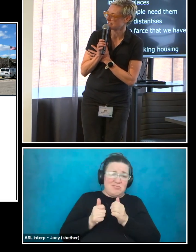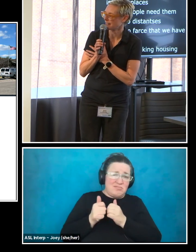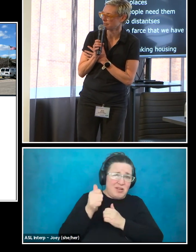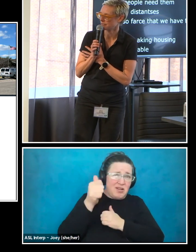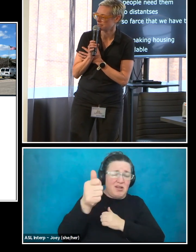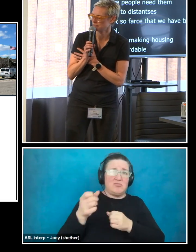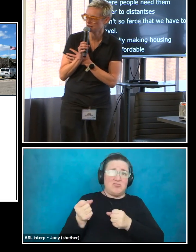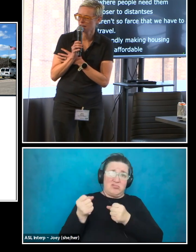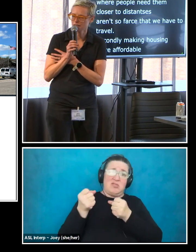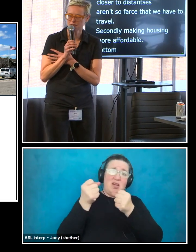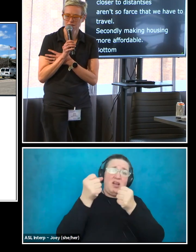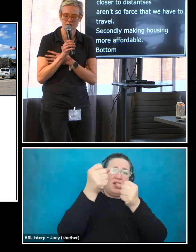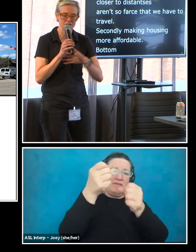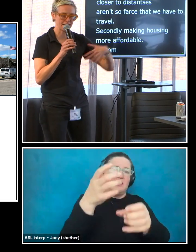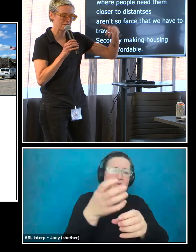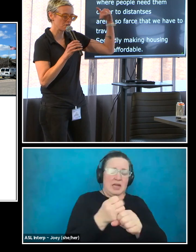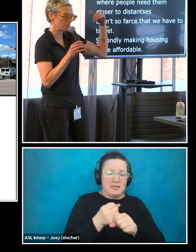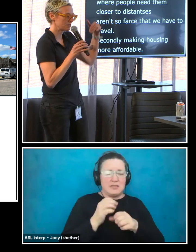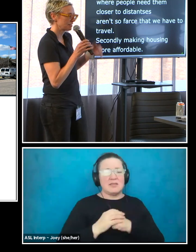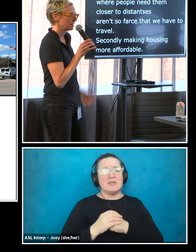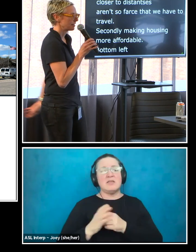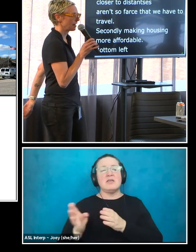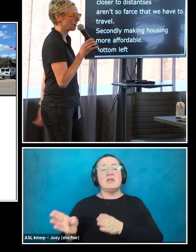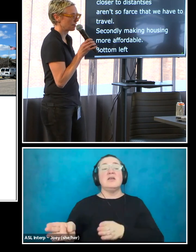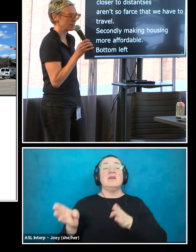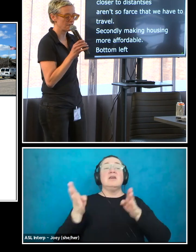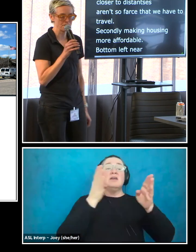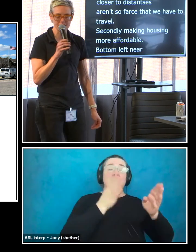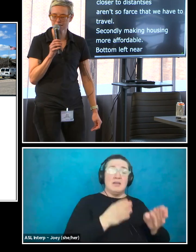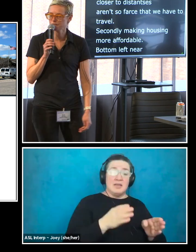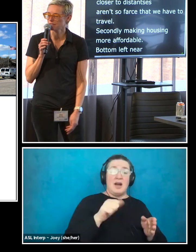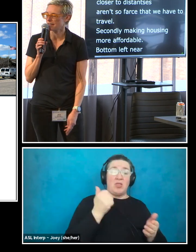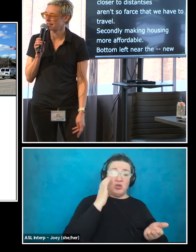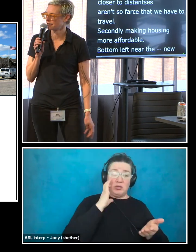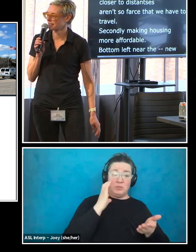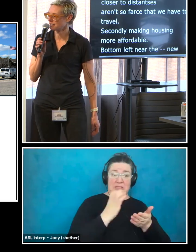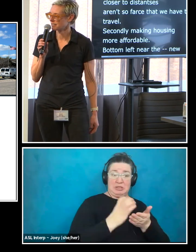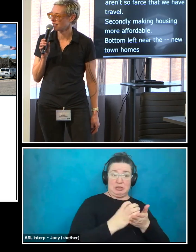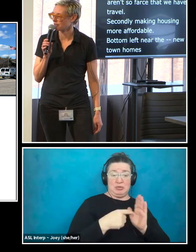Seattle. These are new condo, new town homes that are, you know, all selling for around $800,000,